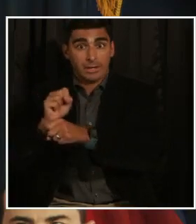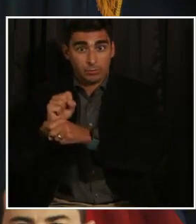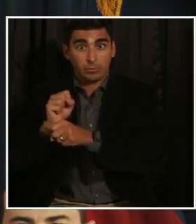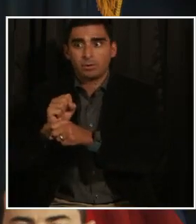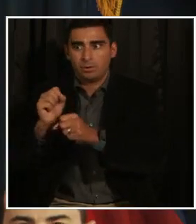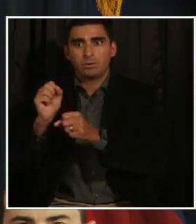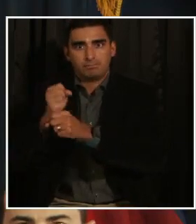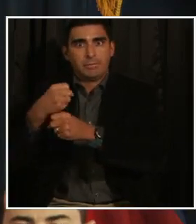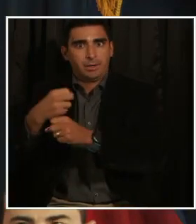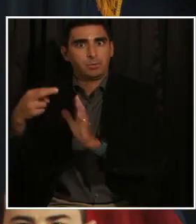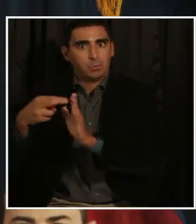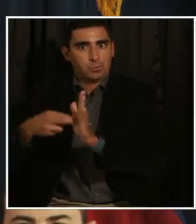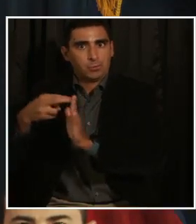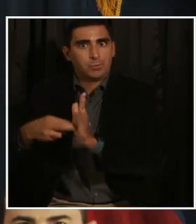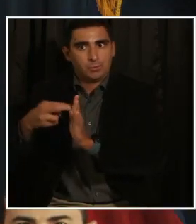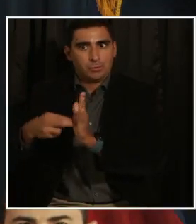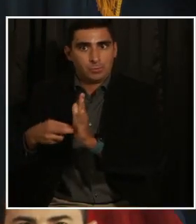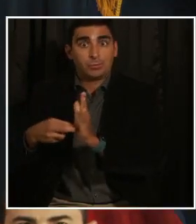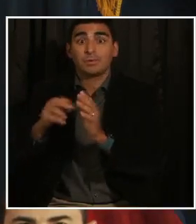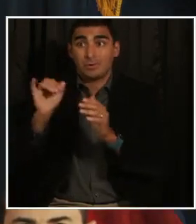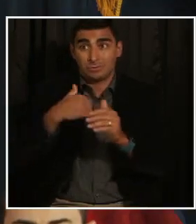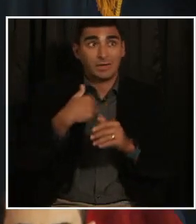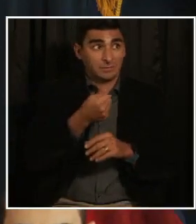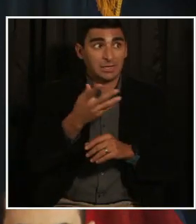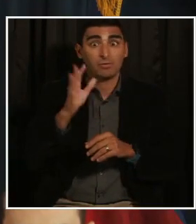they are we have a number of federal employees in colorado and they will be of course subject